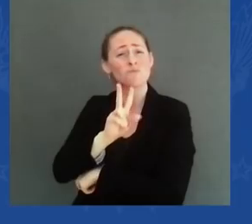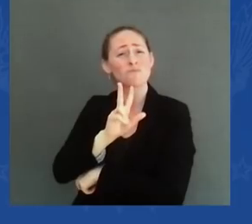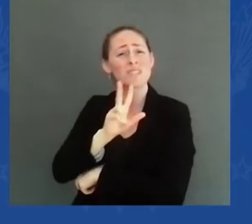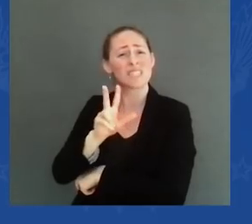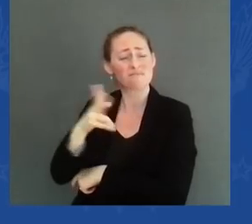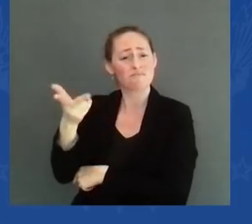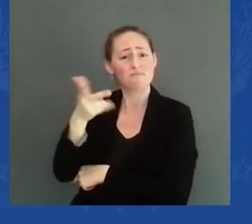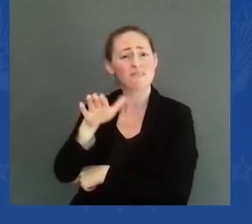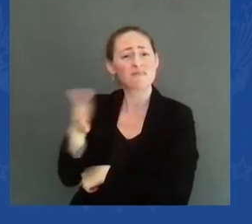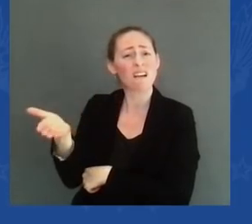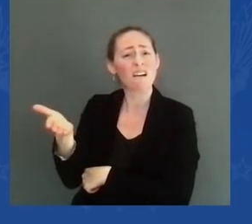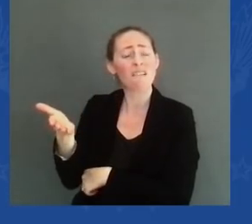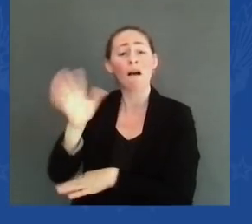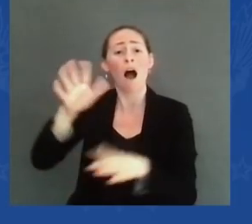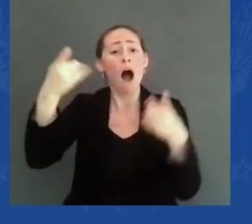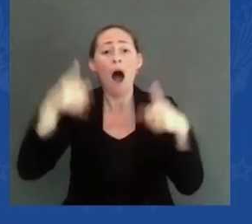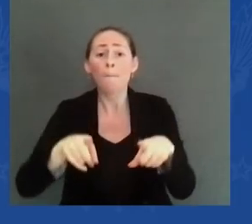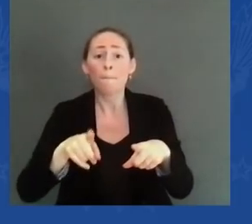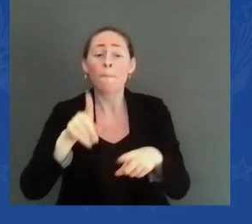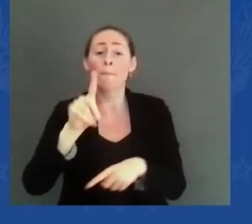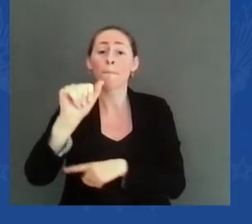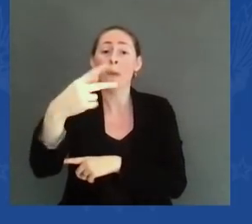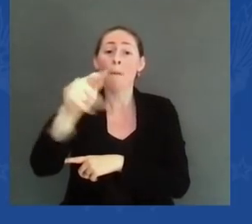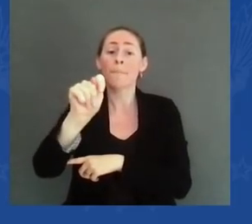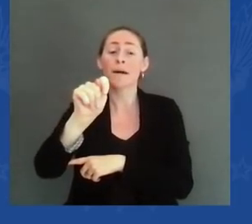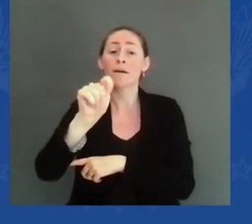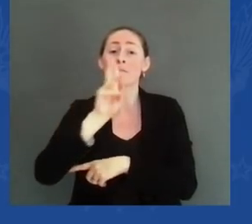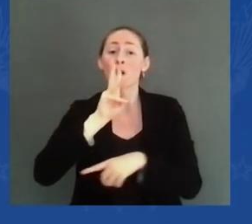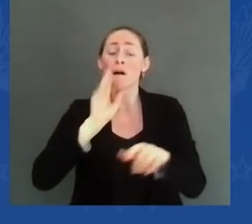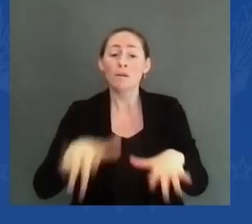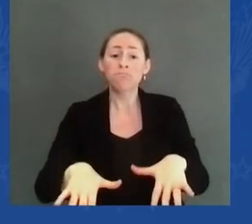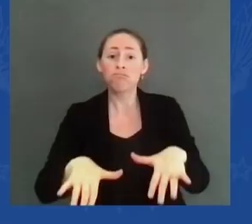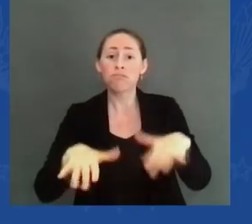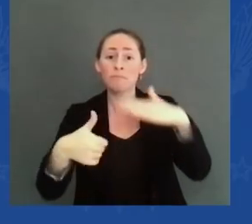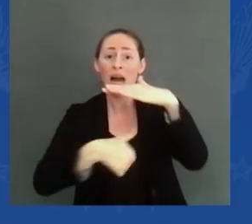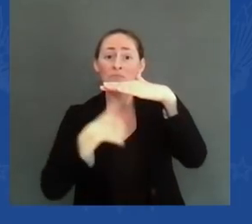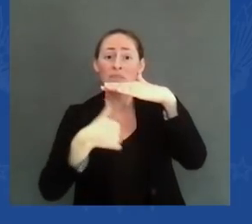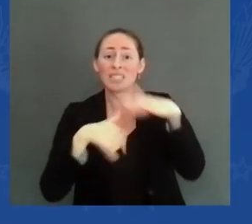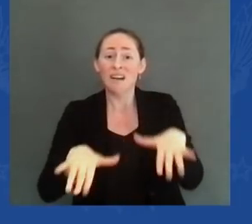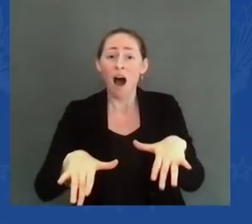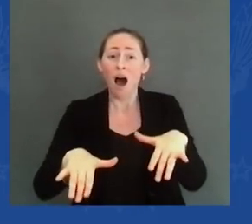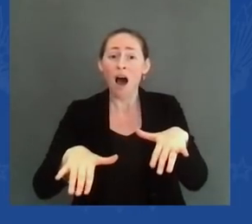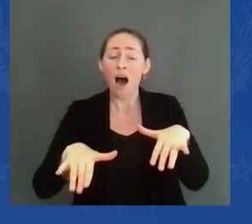Lobsang was 14 months old, a little beautiful boy gone, gone.